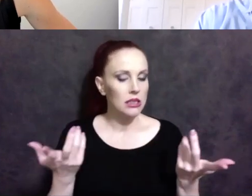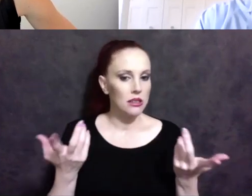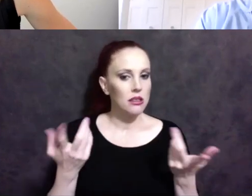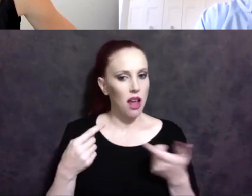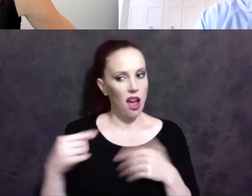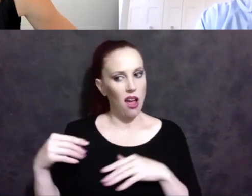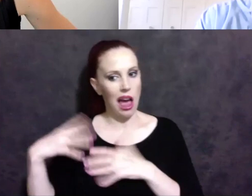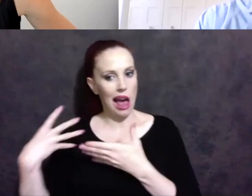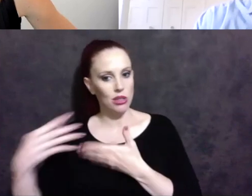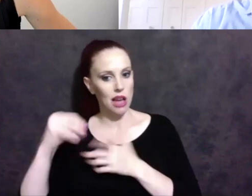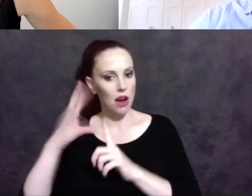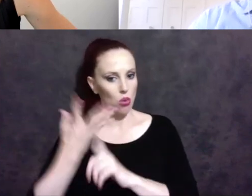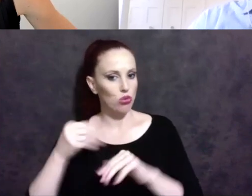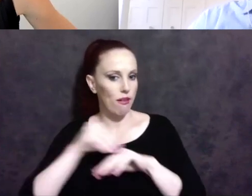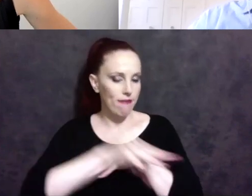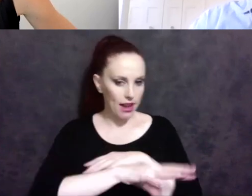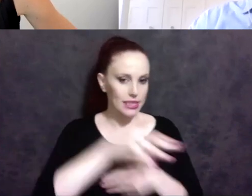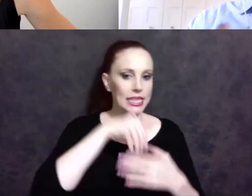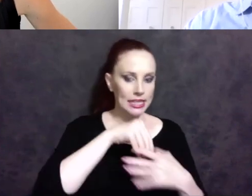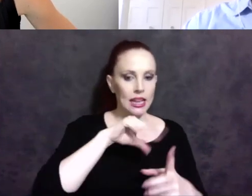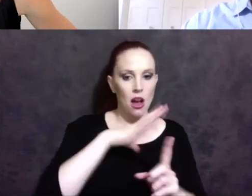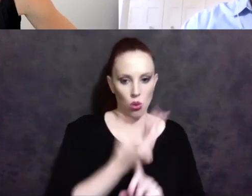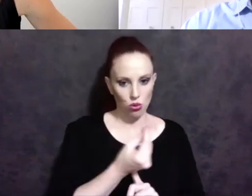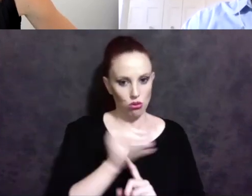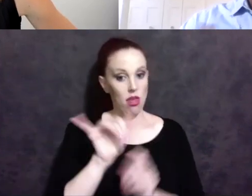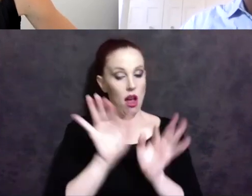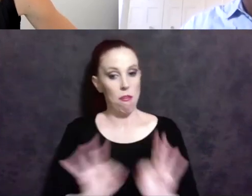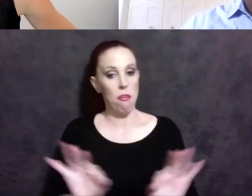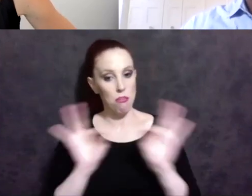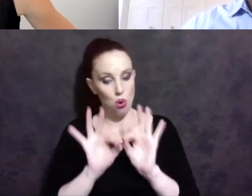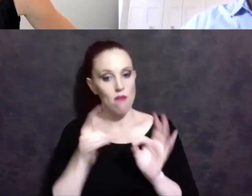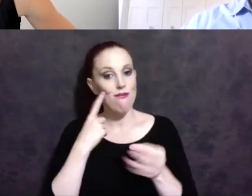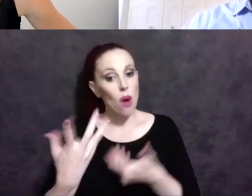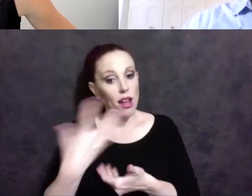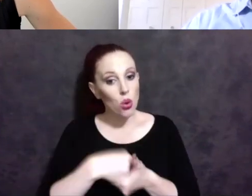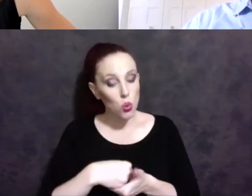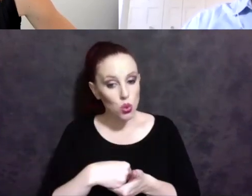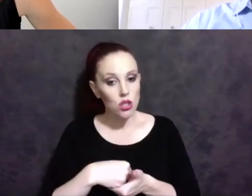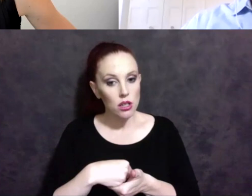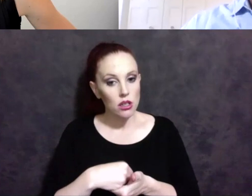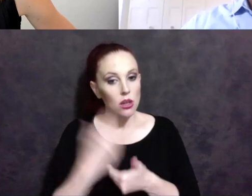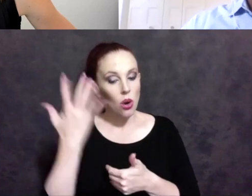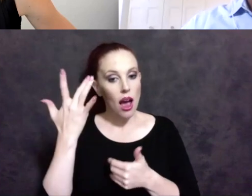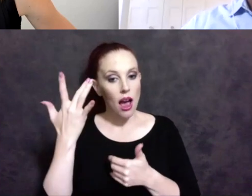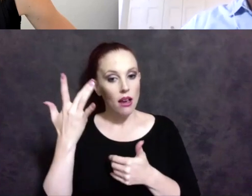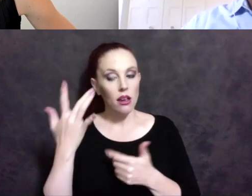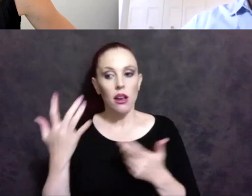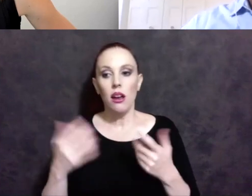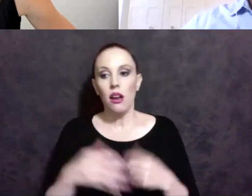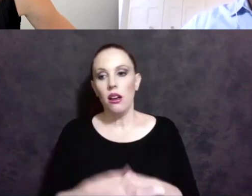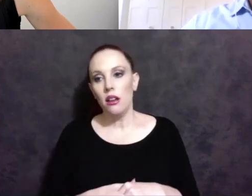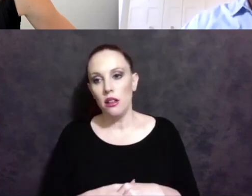then there is inside culture which is important for inclusion because it is important for